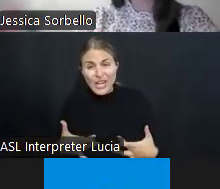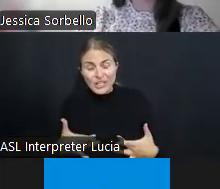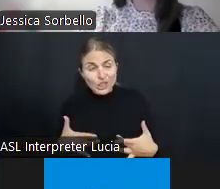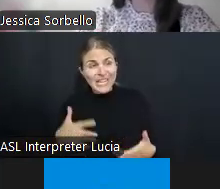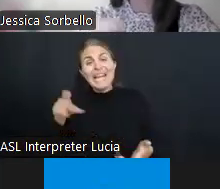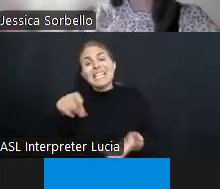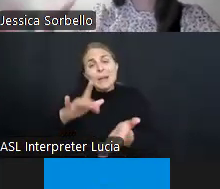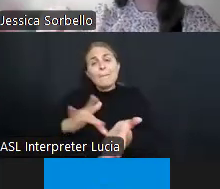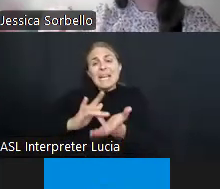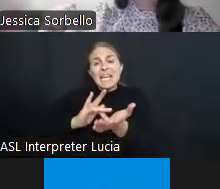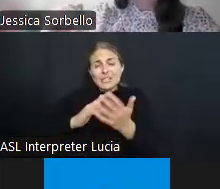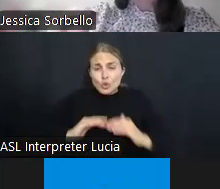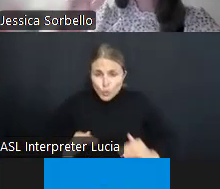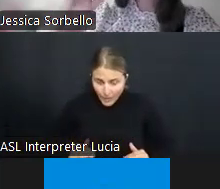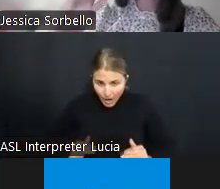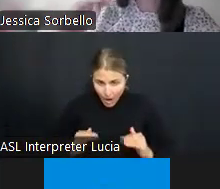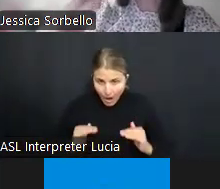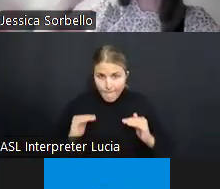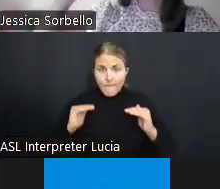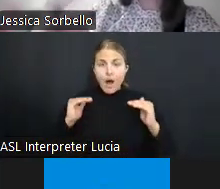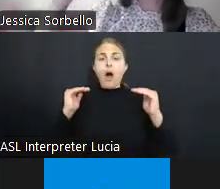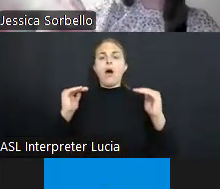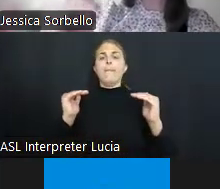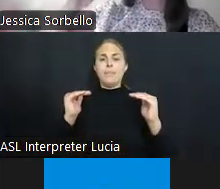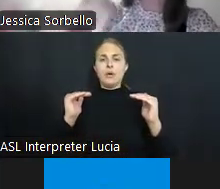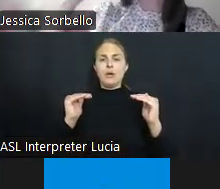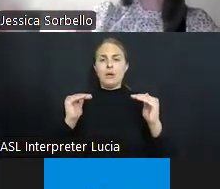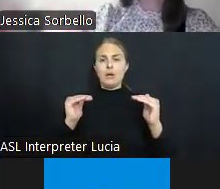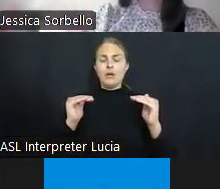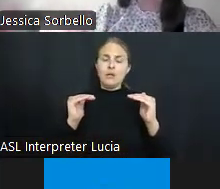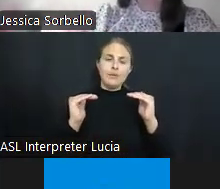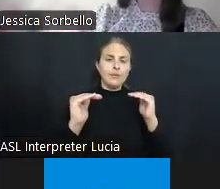medication in order to bring their serotoin levels to a